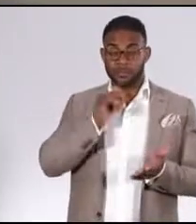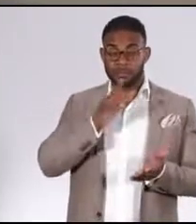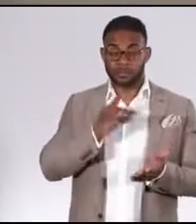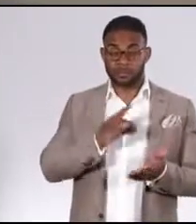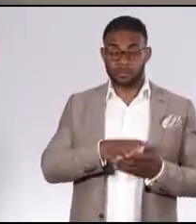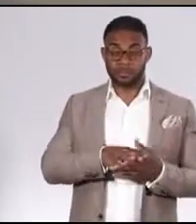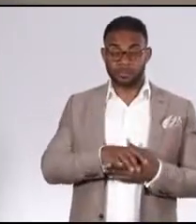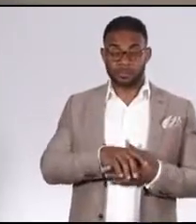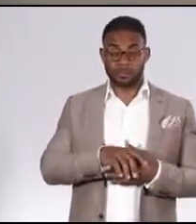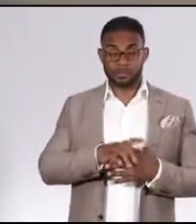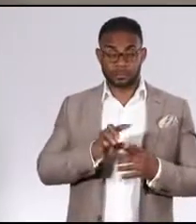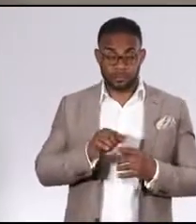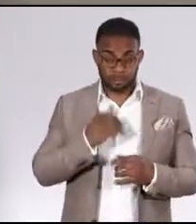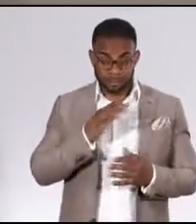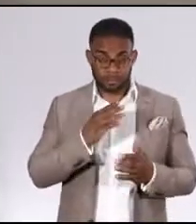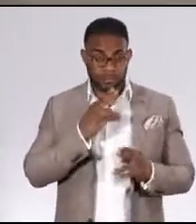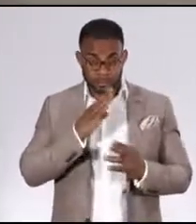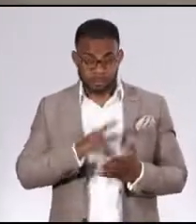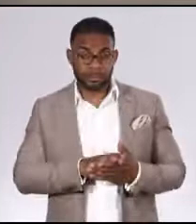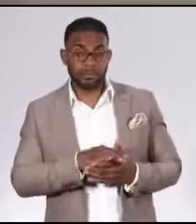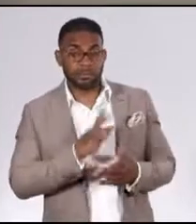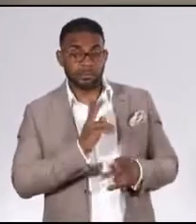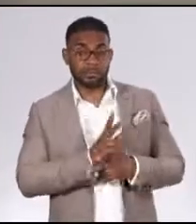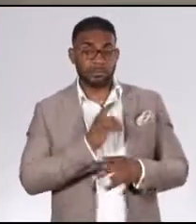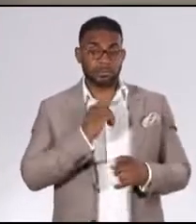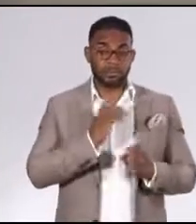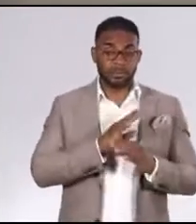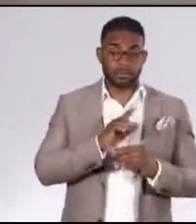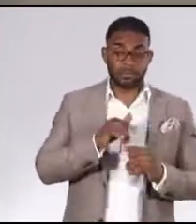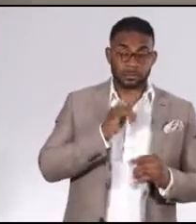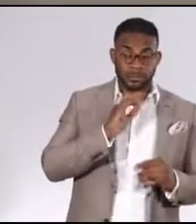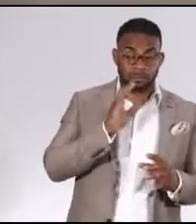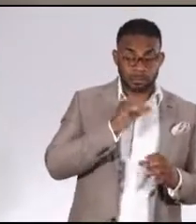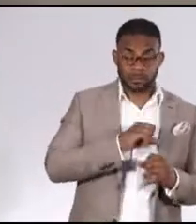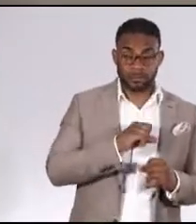As my husband's care giver, I worried that I was missing vital information.